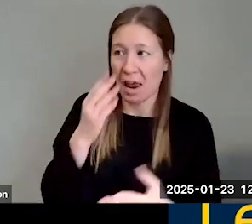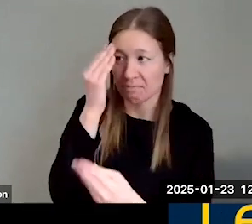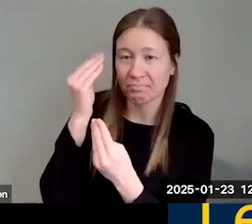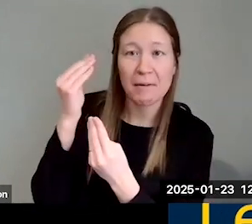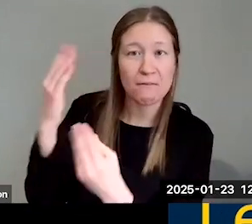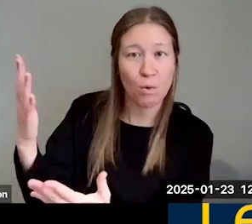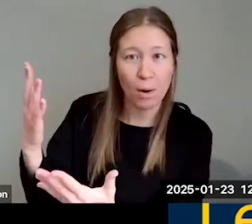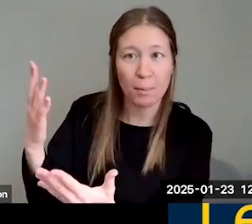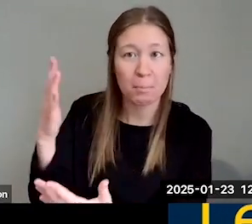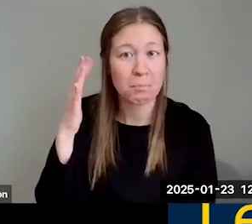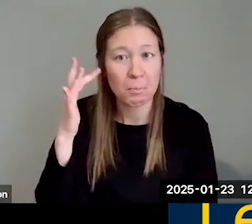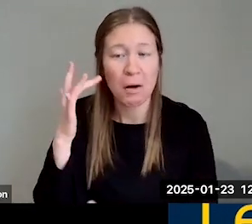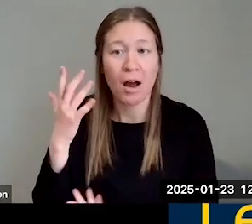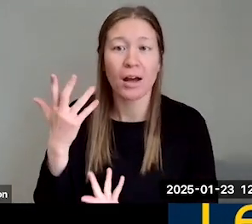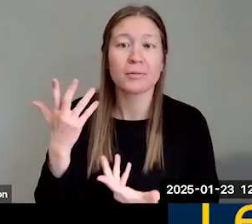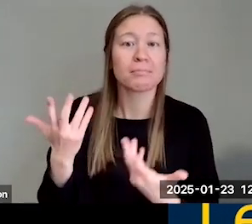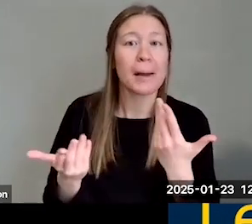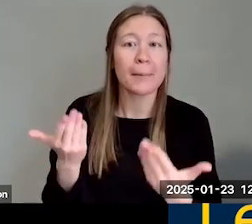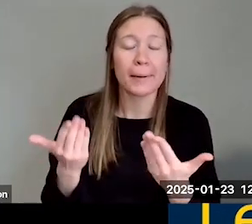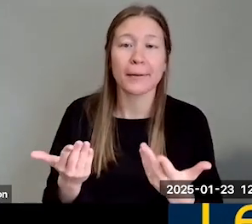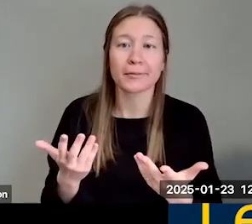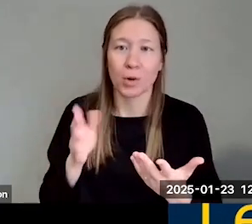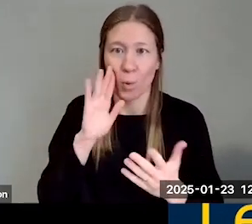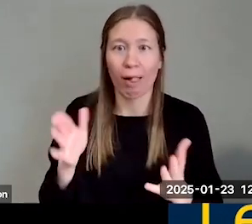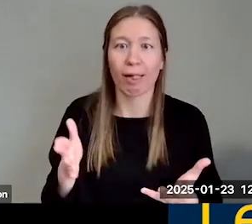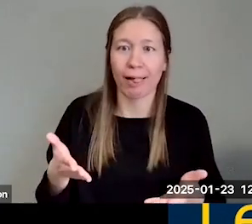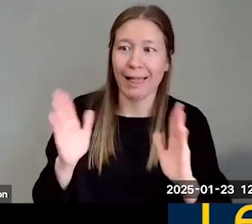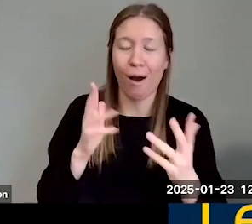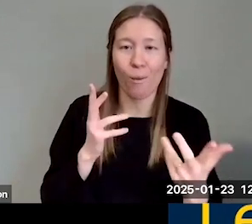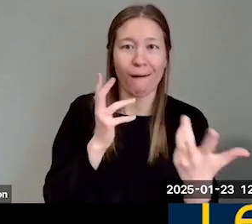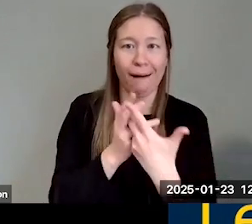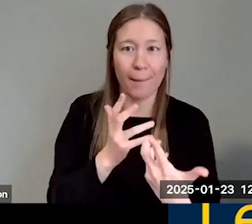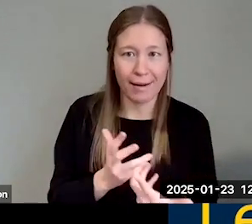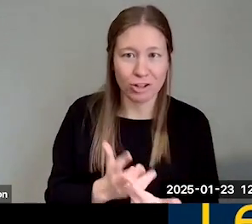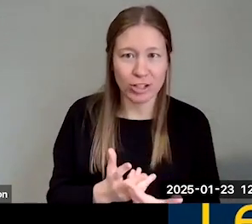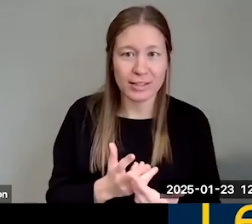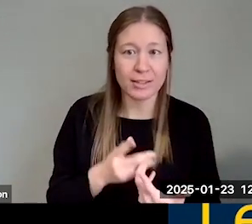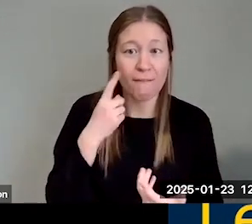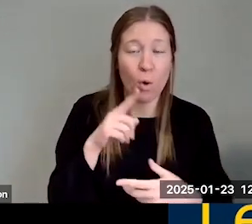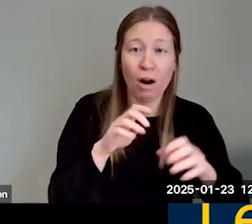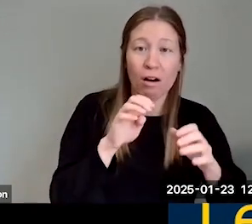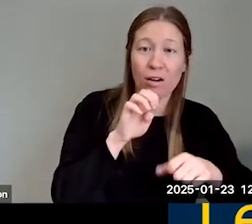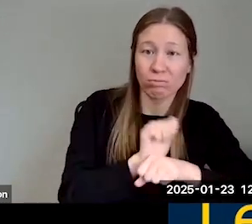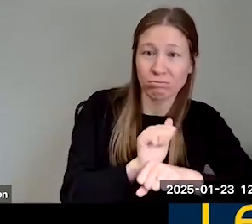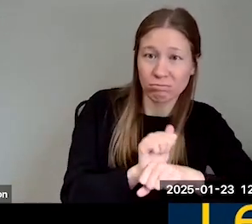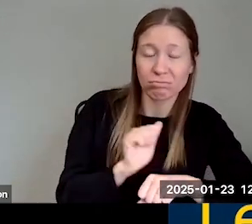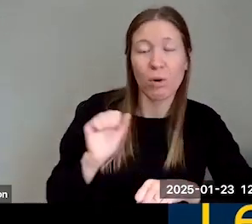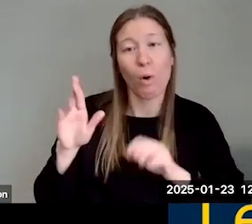to receive accommodations in employment or in higher education, or even to participate